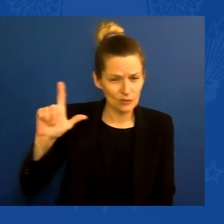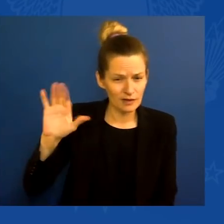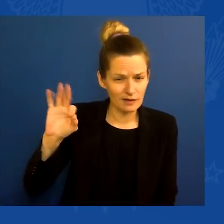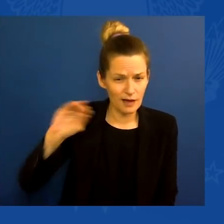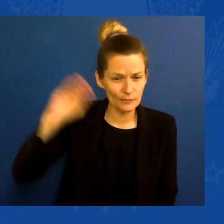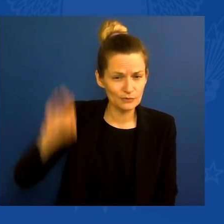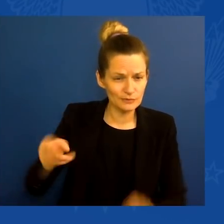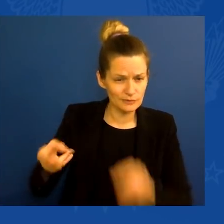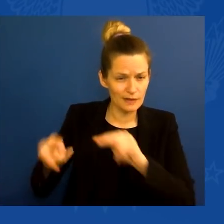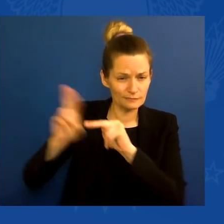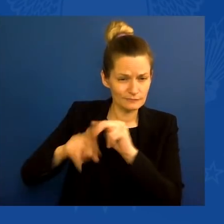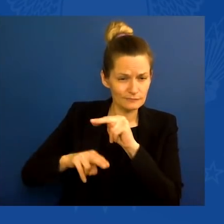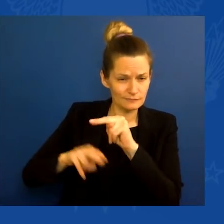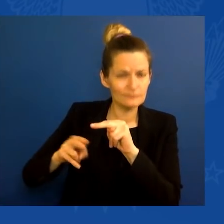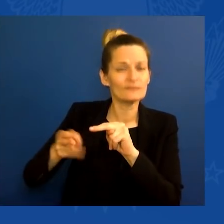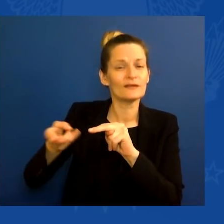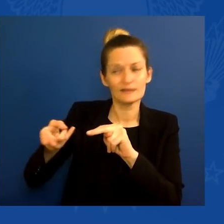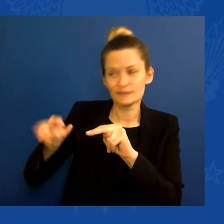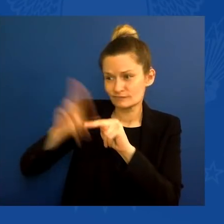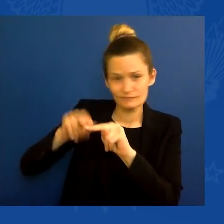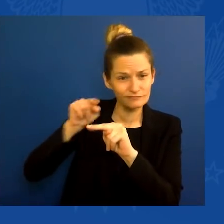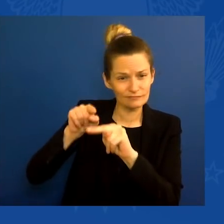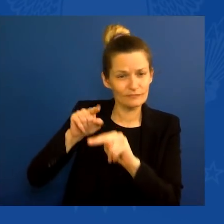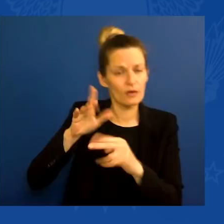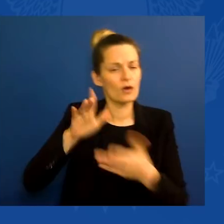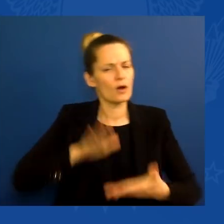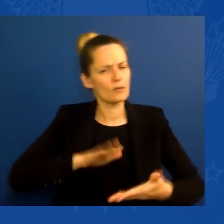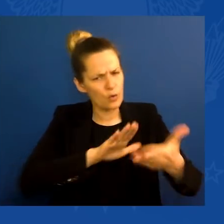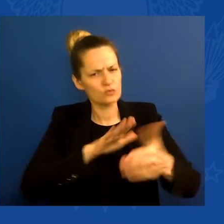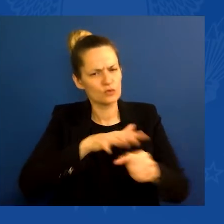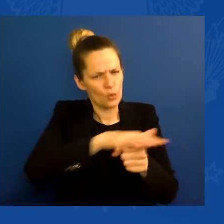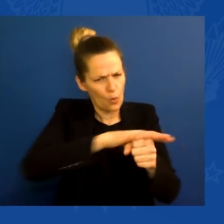designed to build legitimacy and trust in communities,